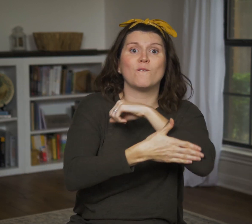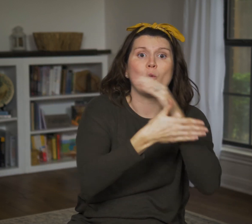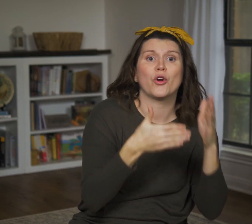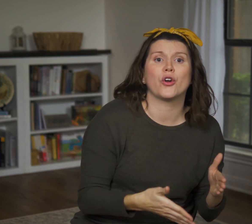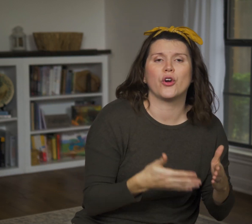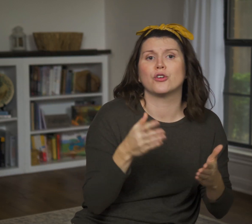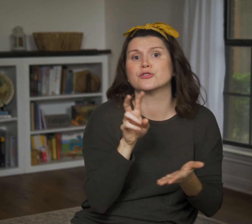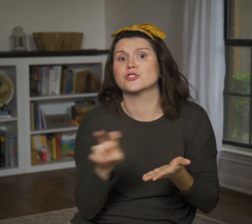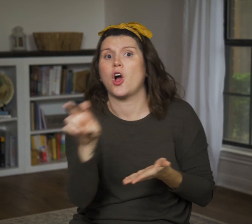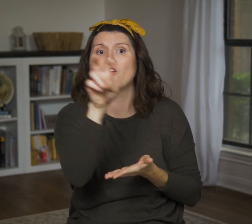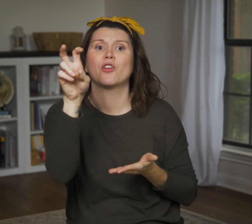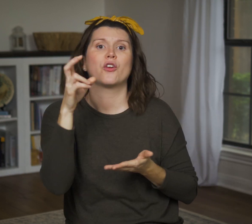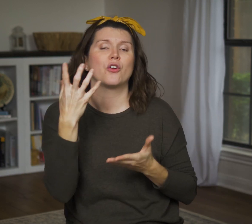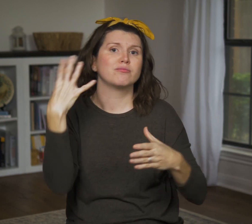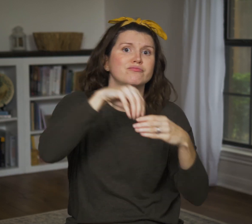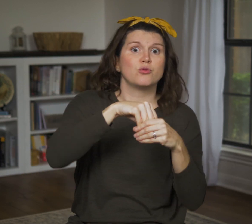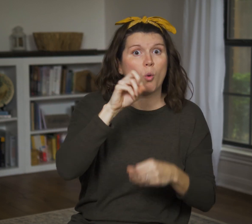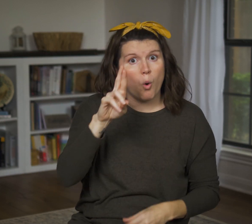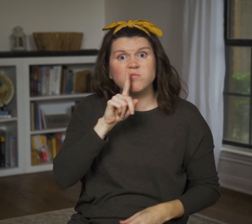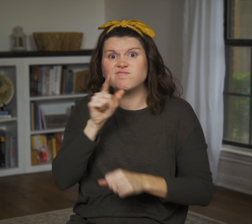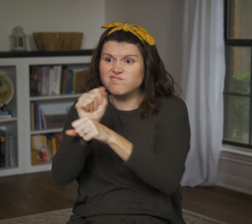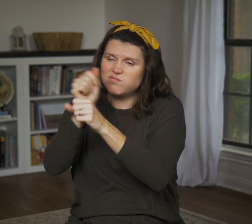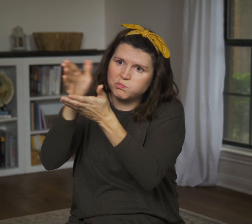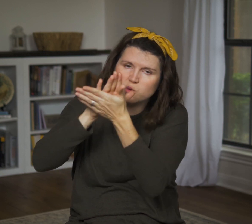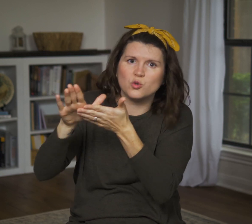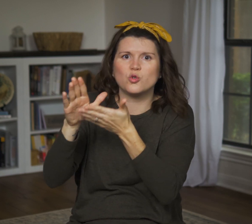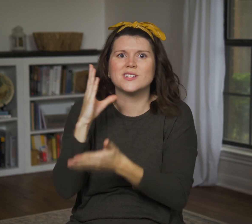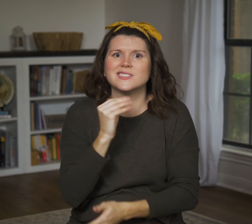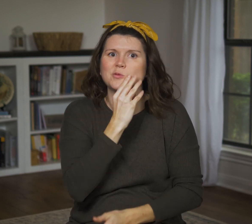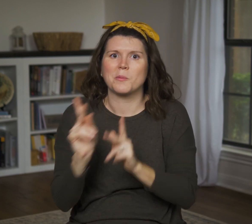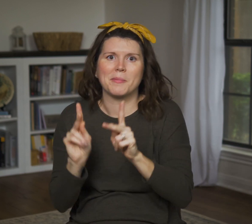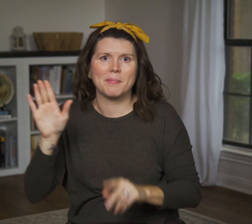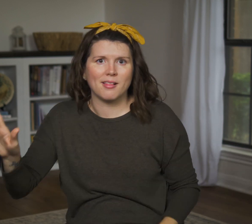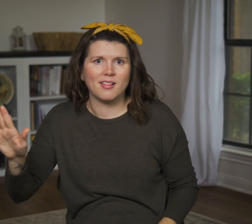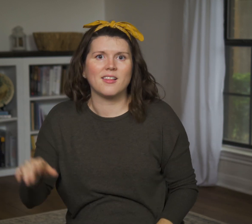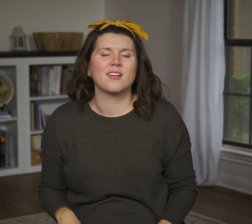including foreigners and sojourners living among them, and even the Israelites yet to be born.